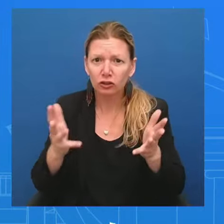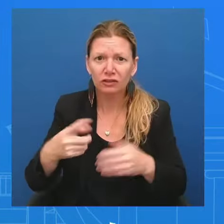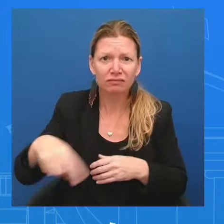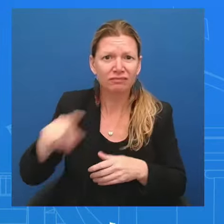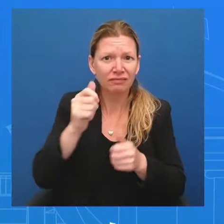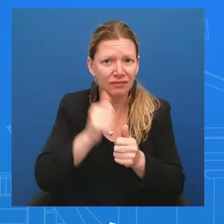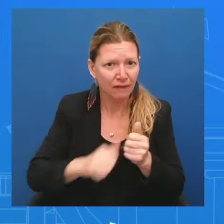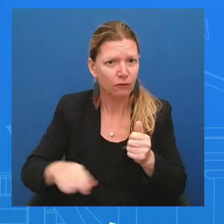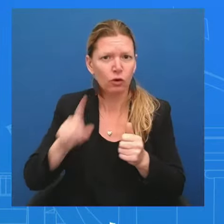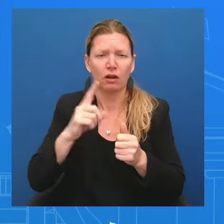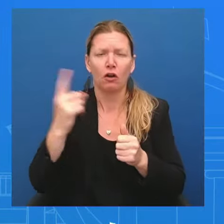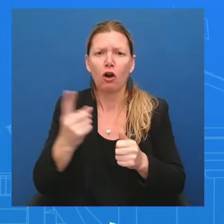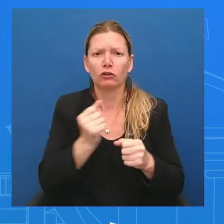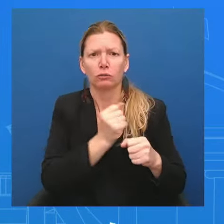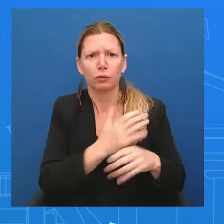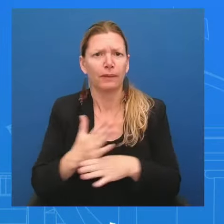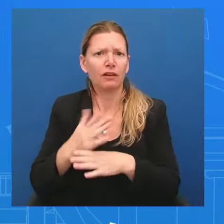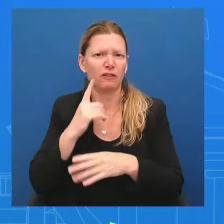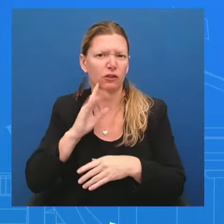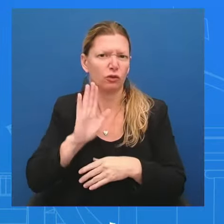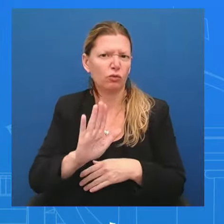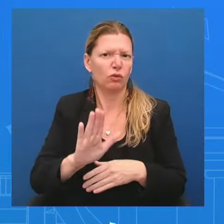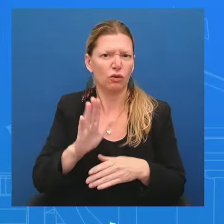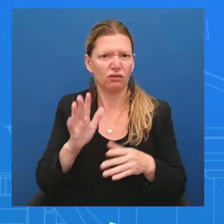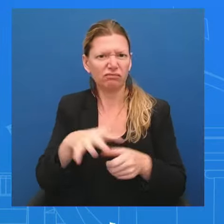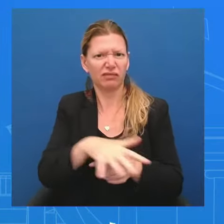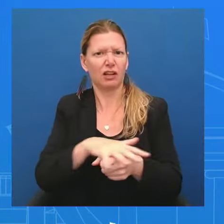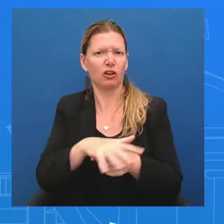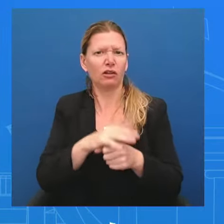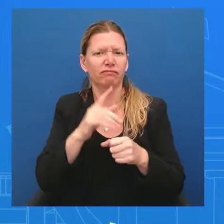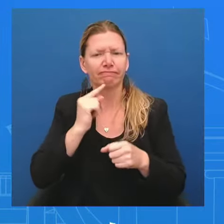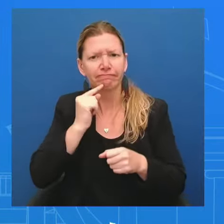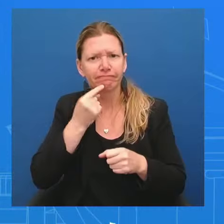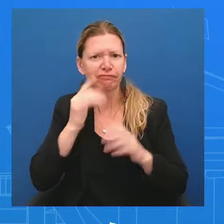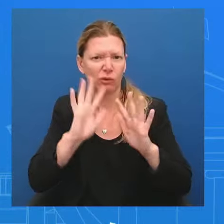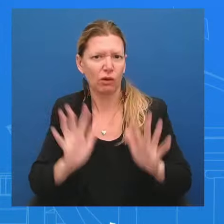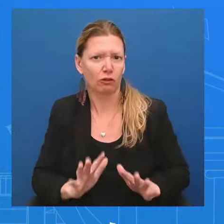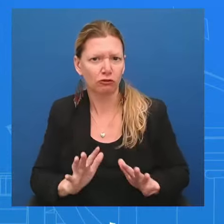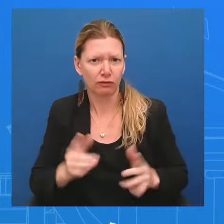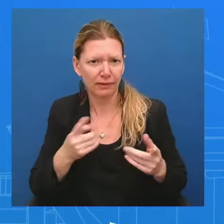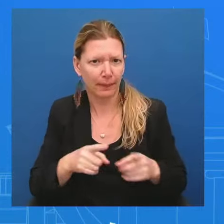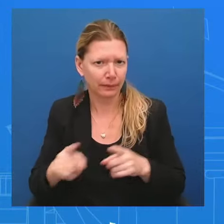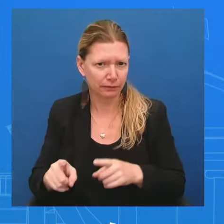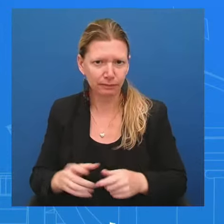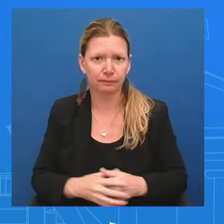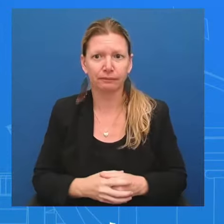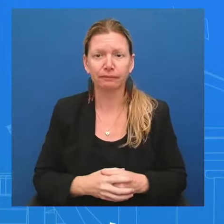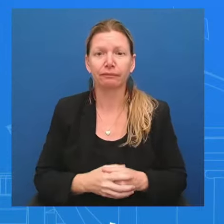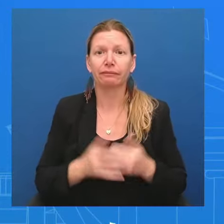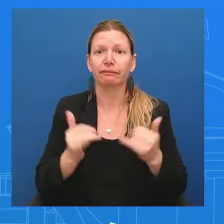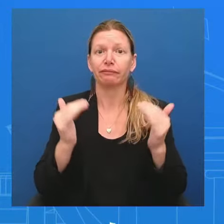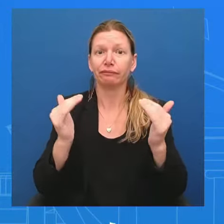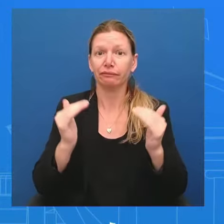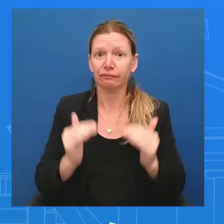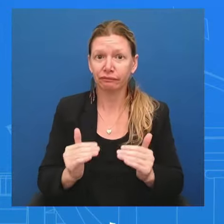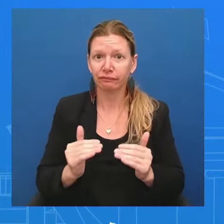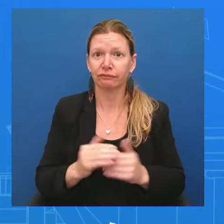Next, just wanted to lay this out for folks and shout this out. We saw a record number of travelers at airports